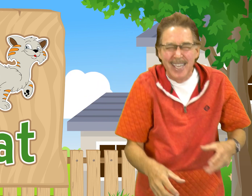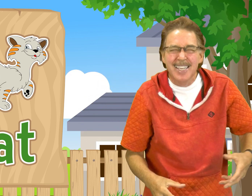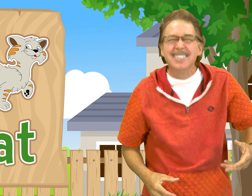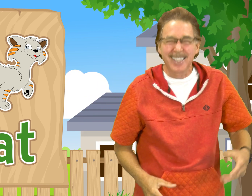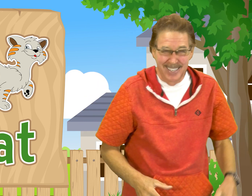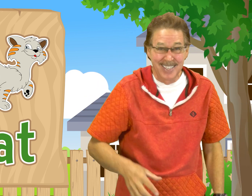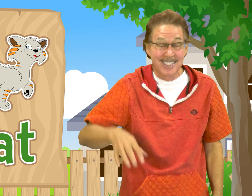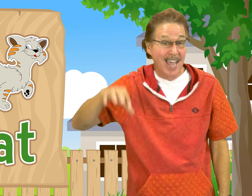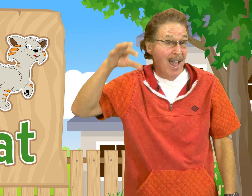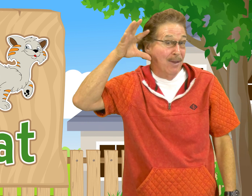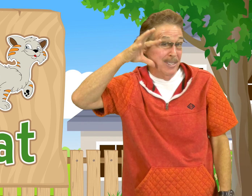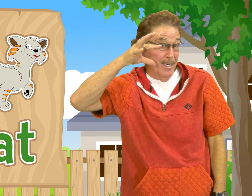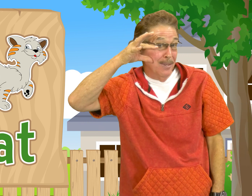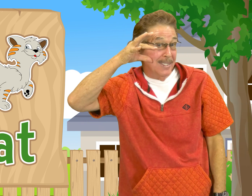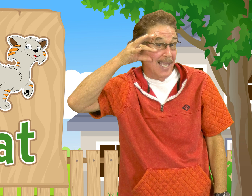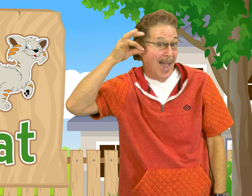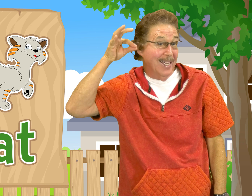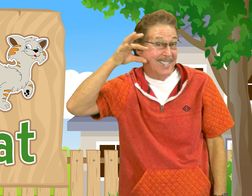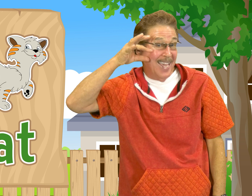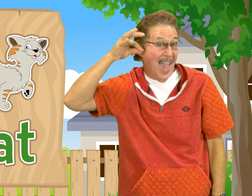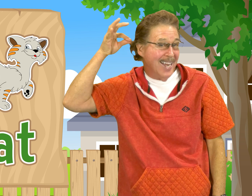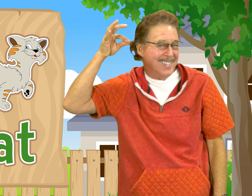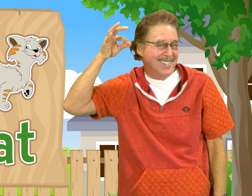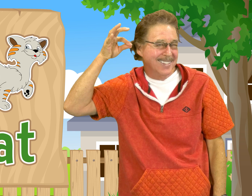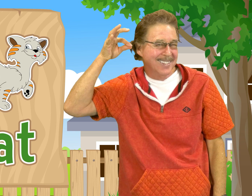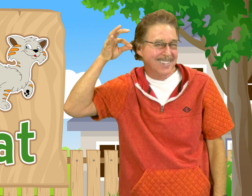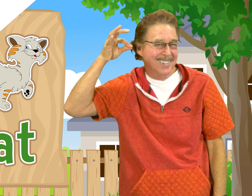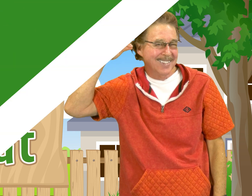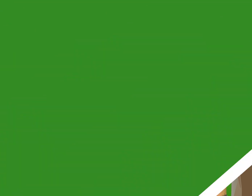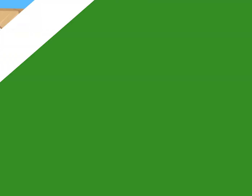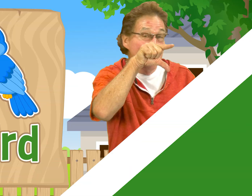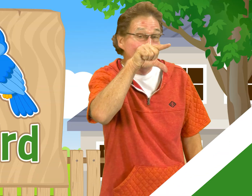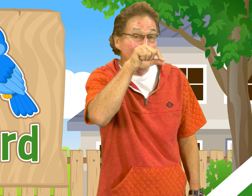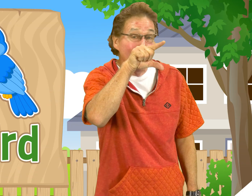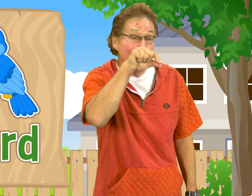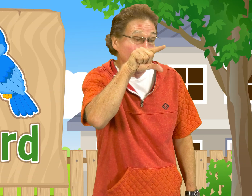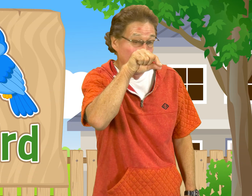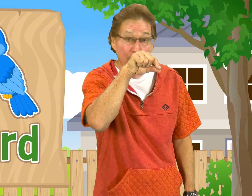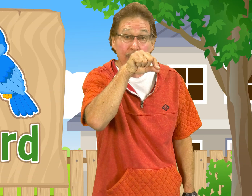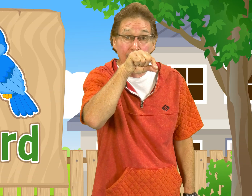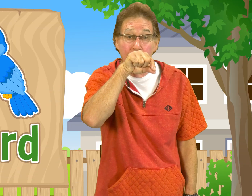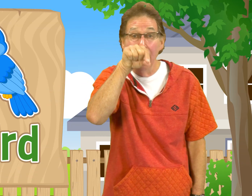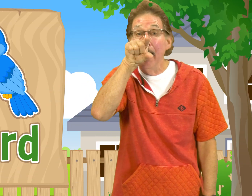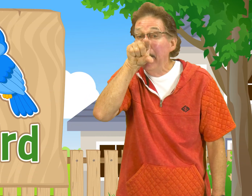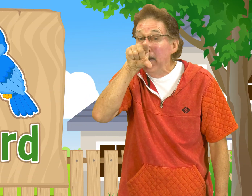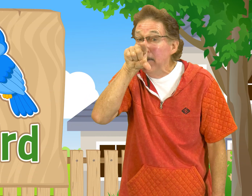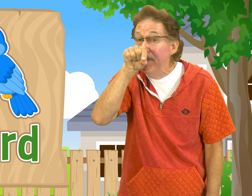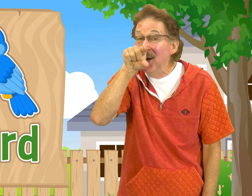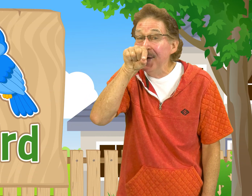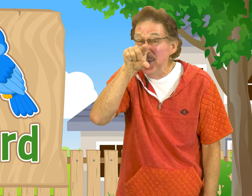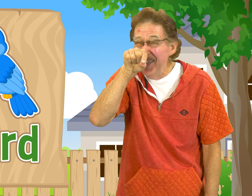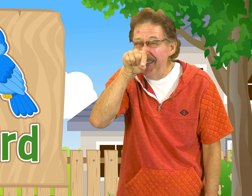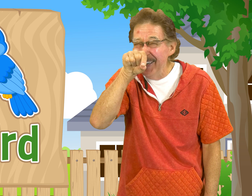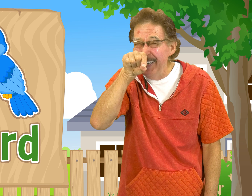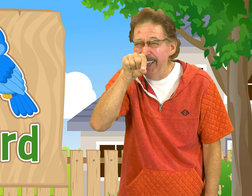This is how you sign cat Bird, bird